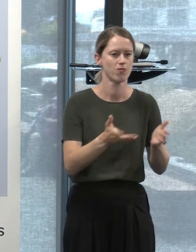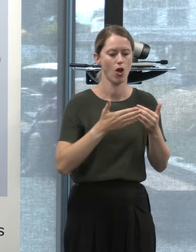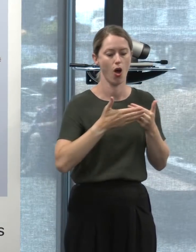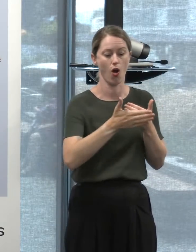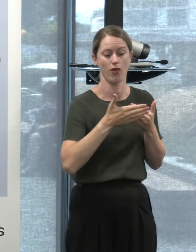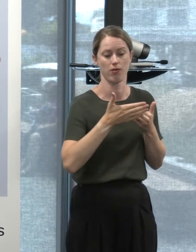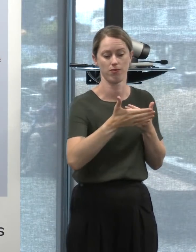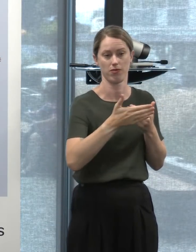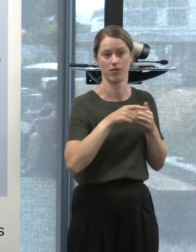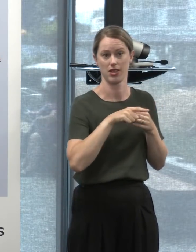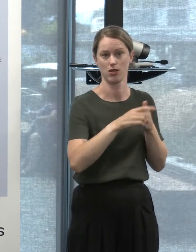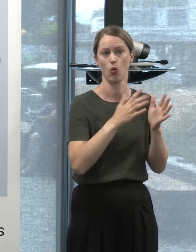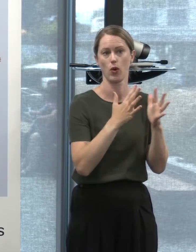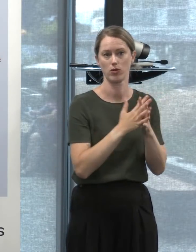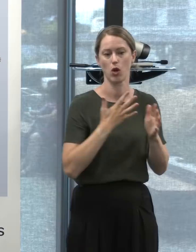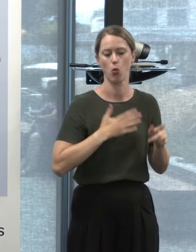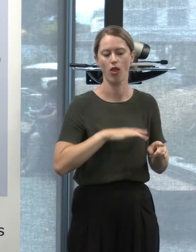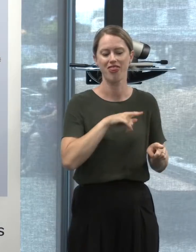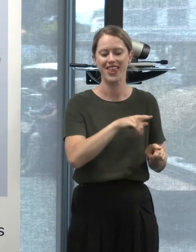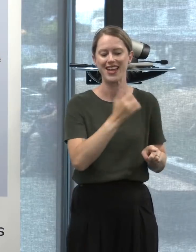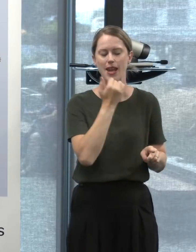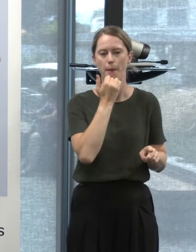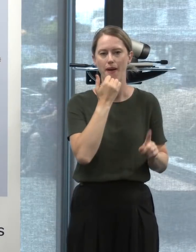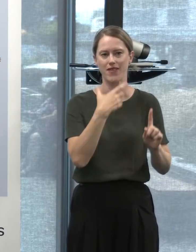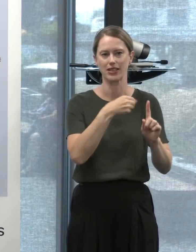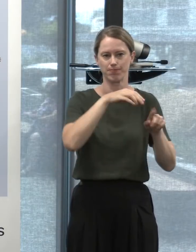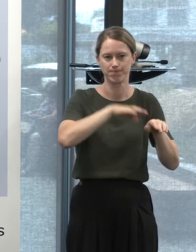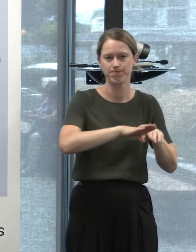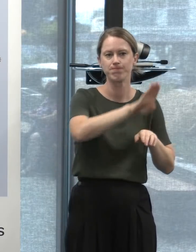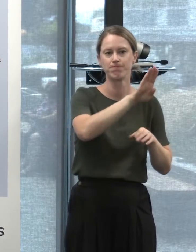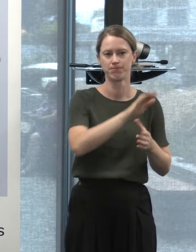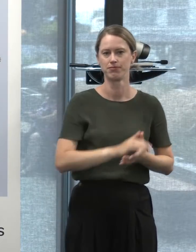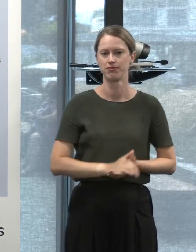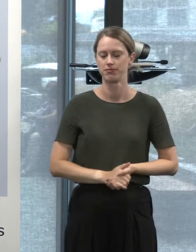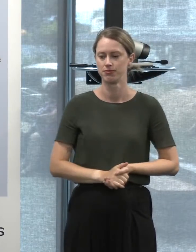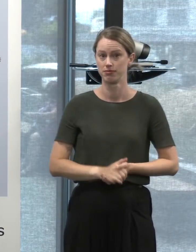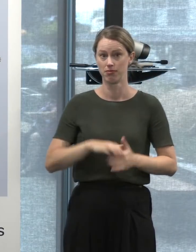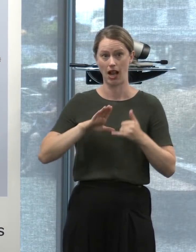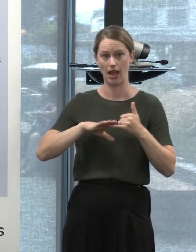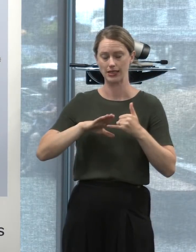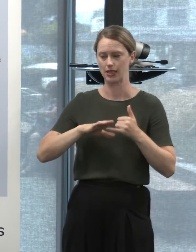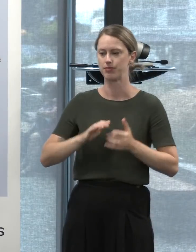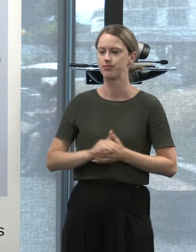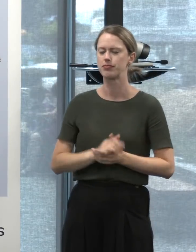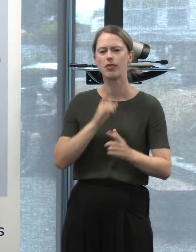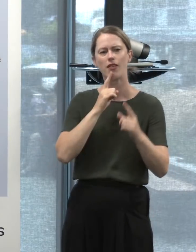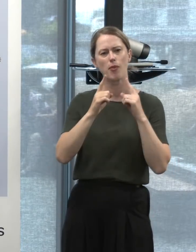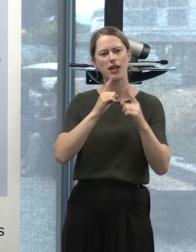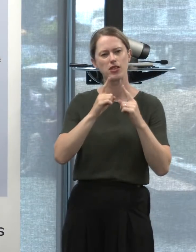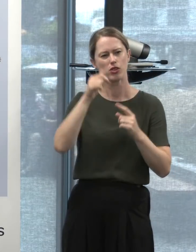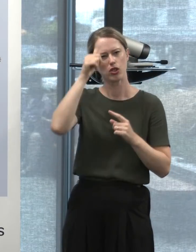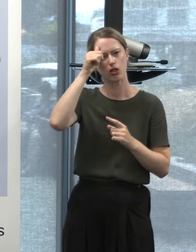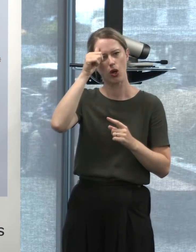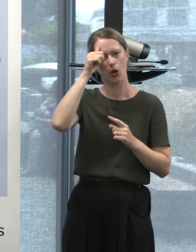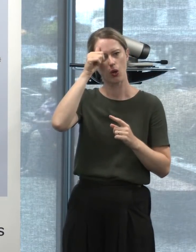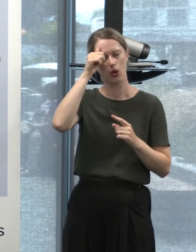to the vaccine, the paediatric